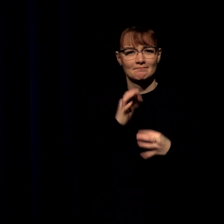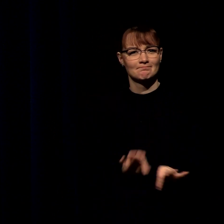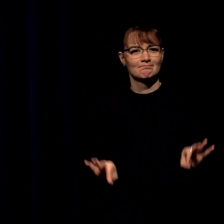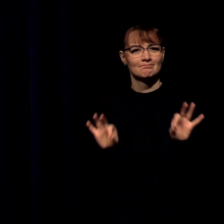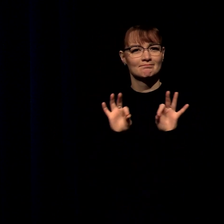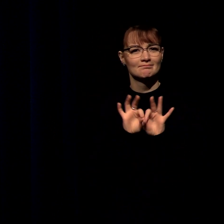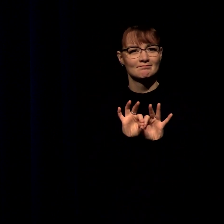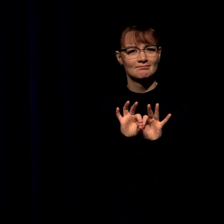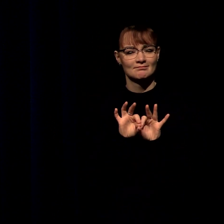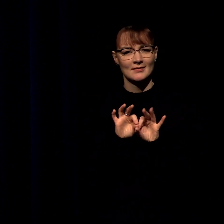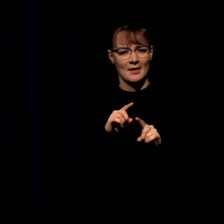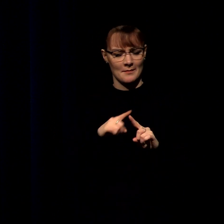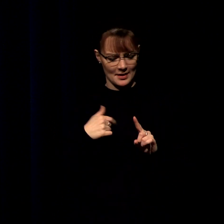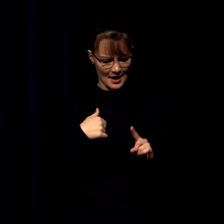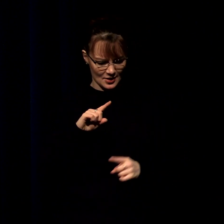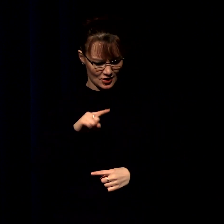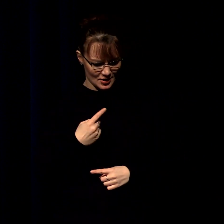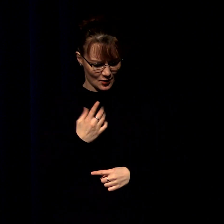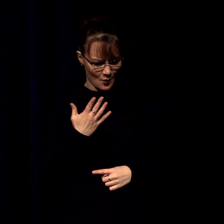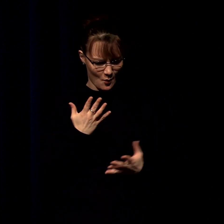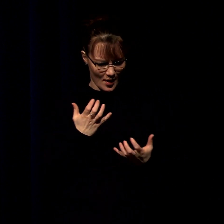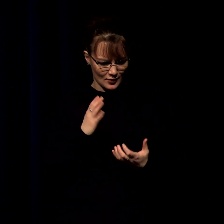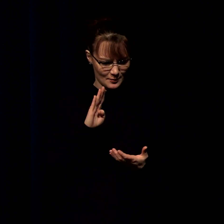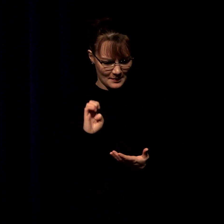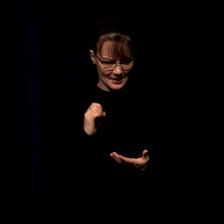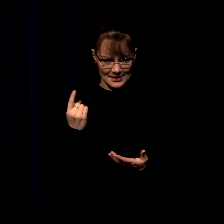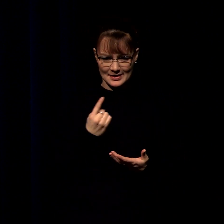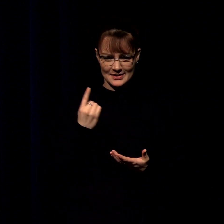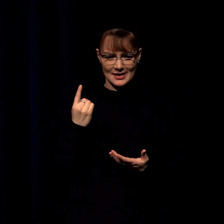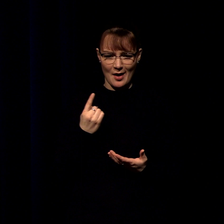but I just want to be somebody to you